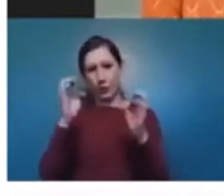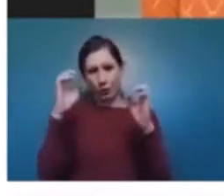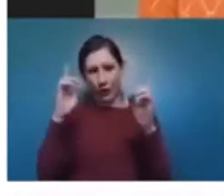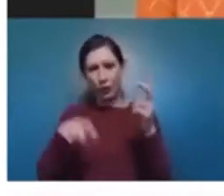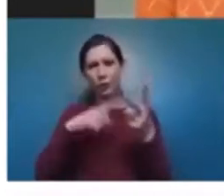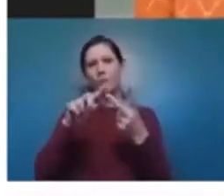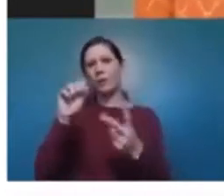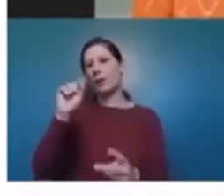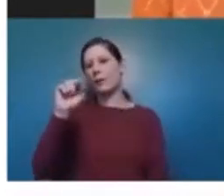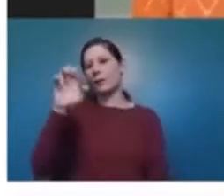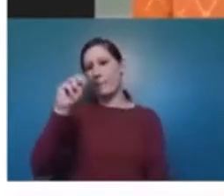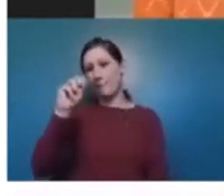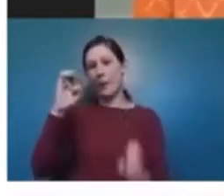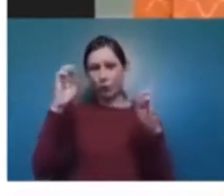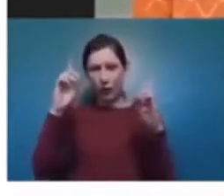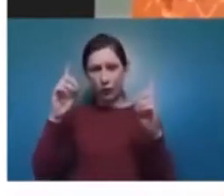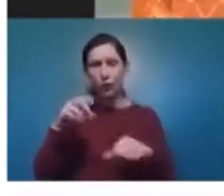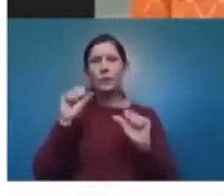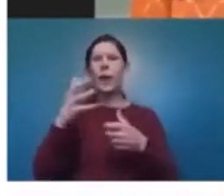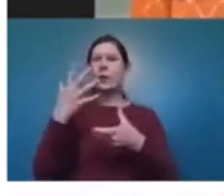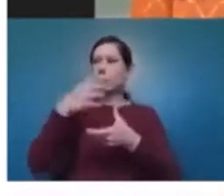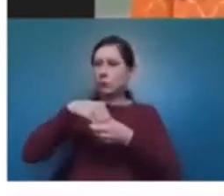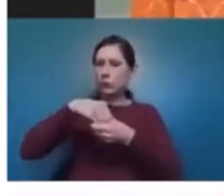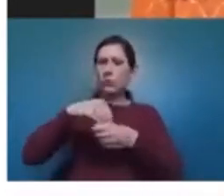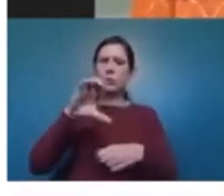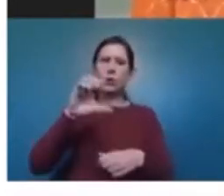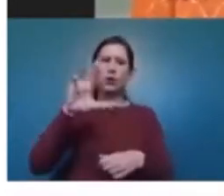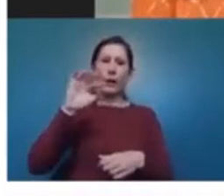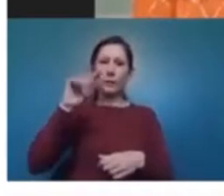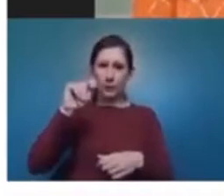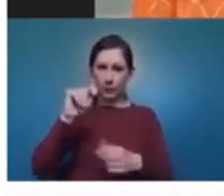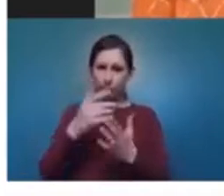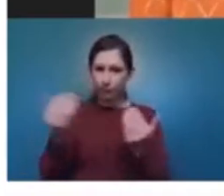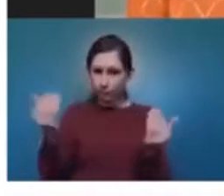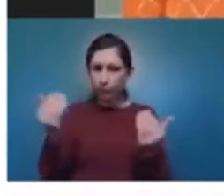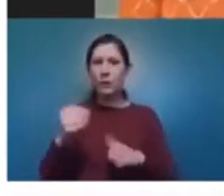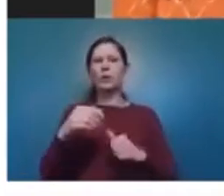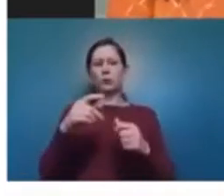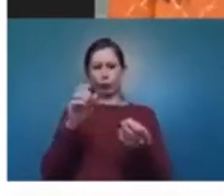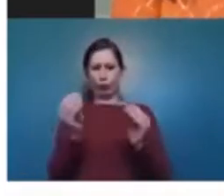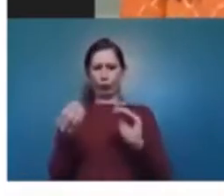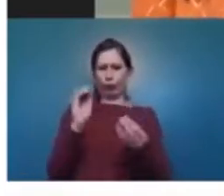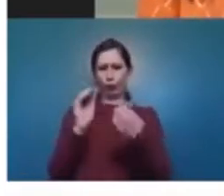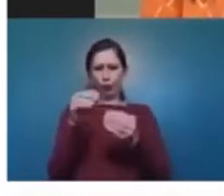and STEM education. So we can combine craft supplies together to make some really cool mechanisms or projects like